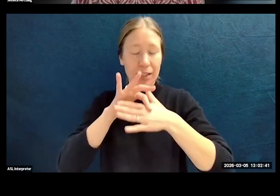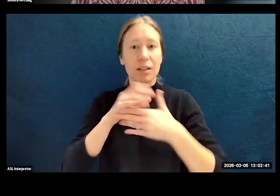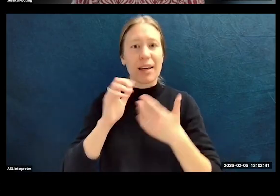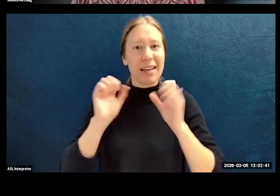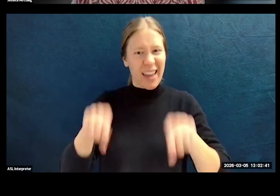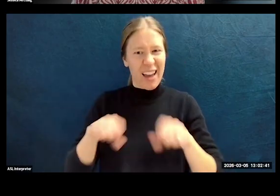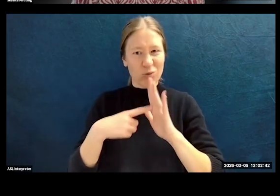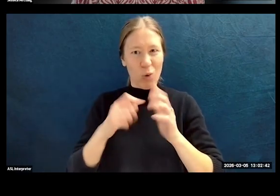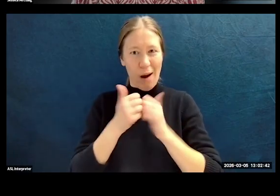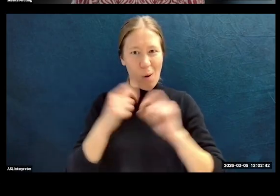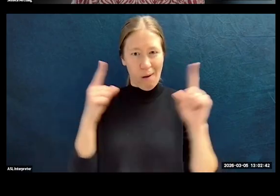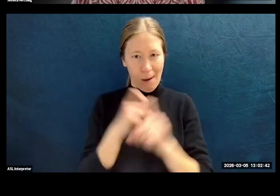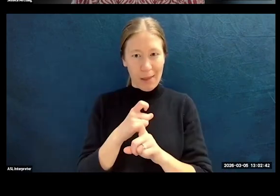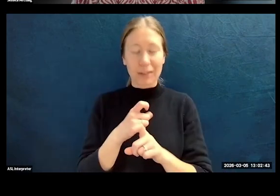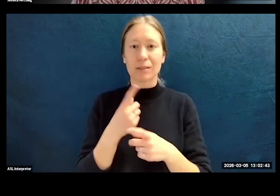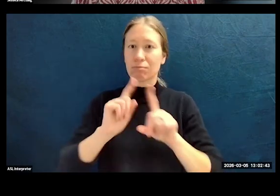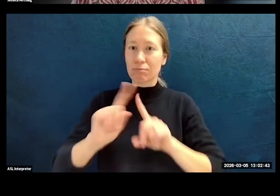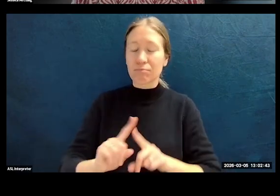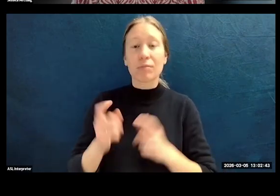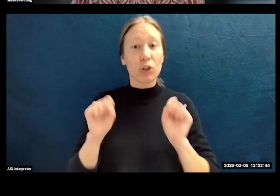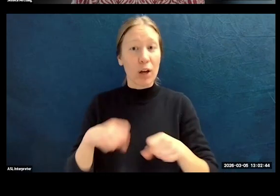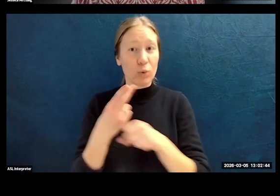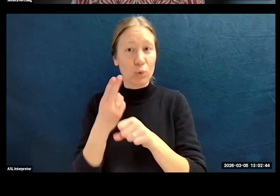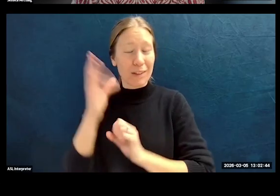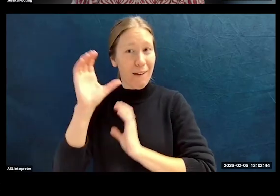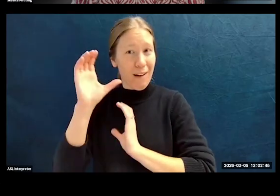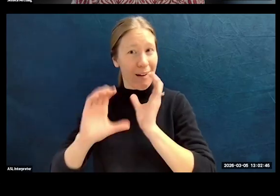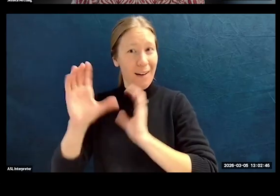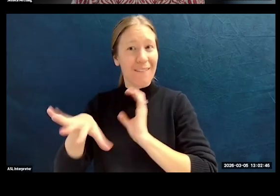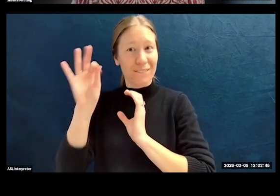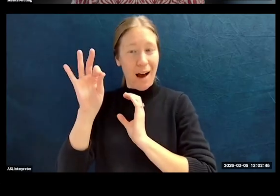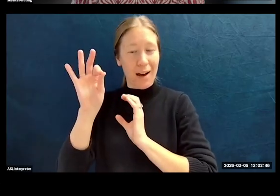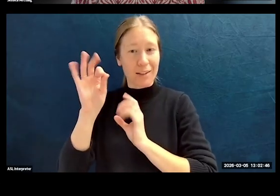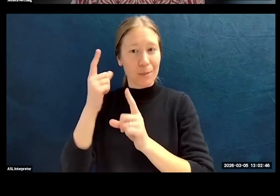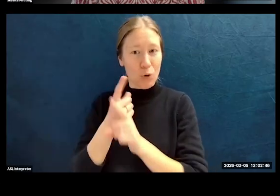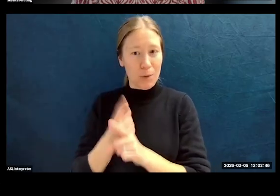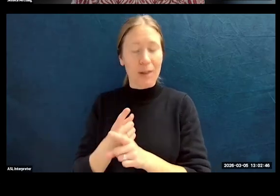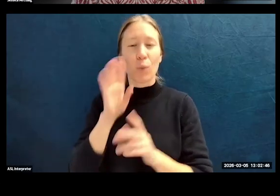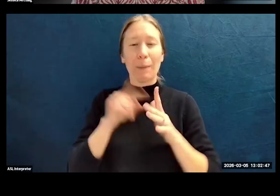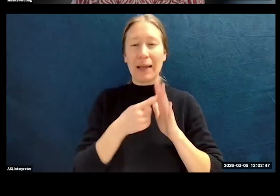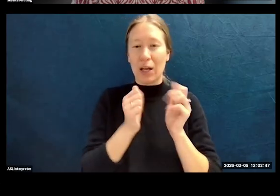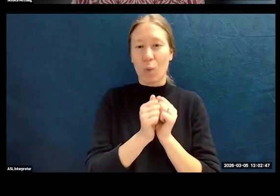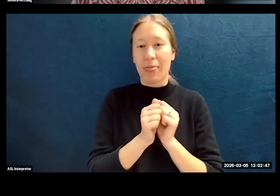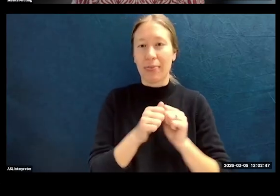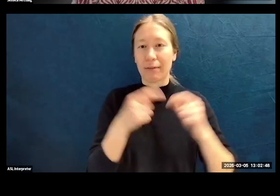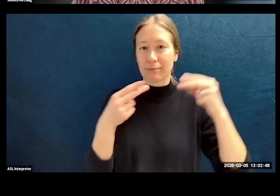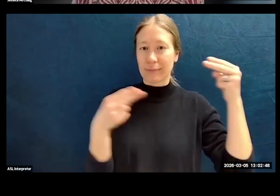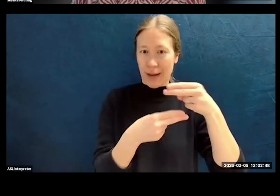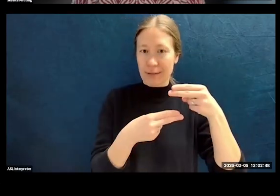and tagging links using the find feature. Let's start with nesting complex tags. While I'm going through these steps,